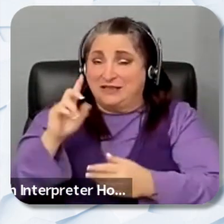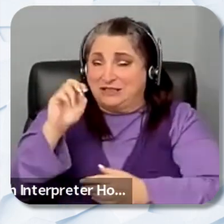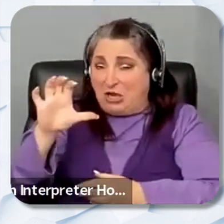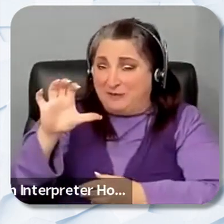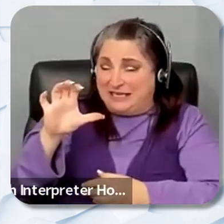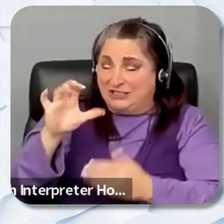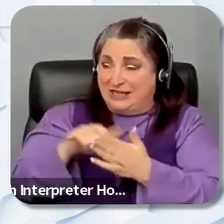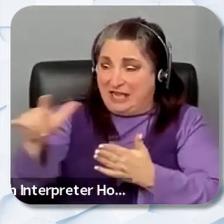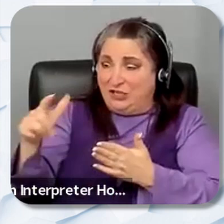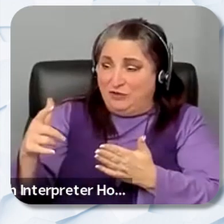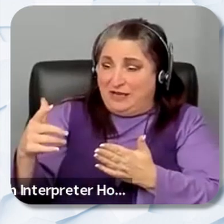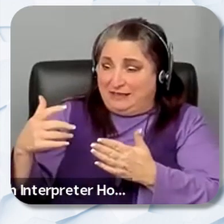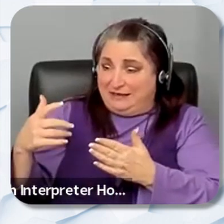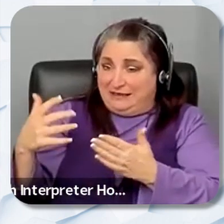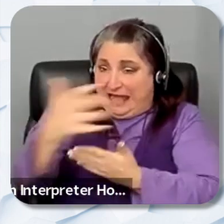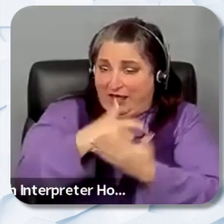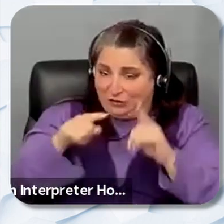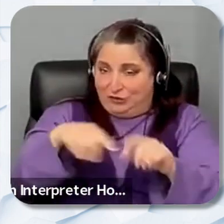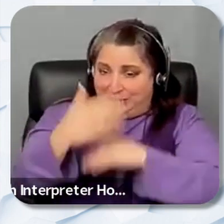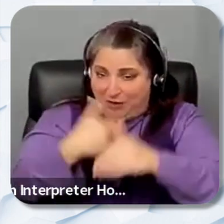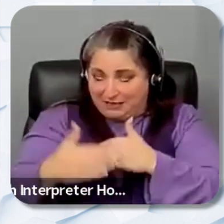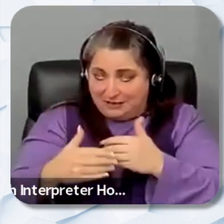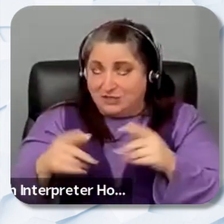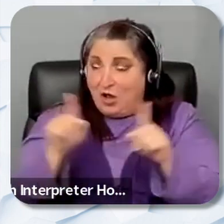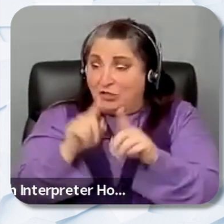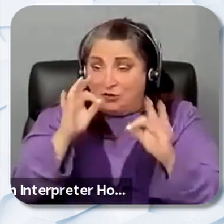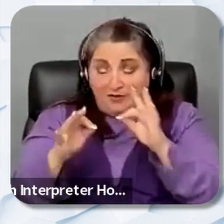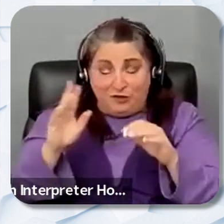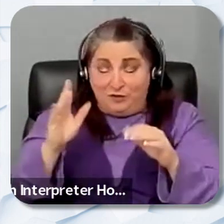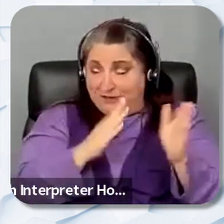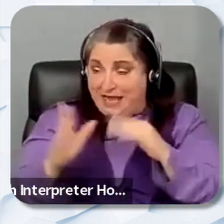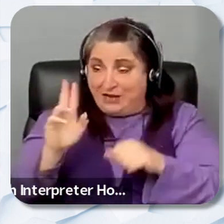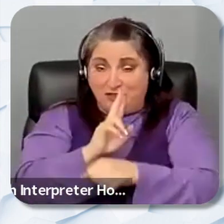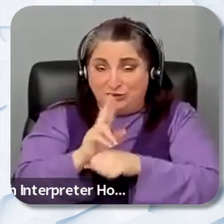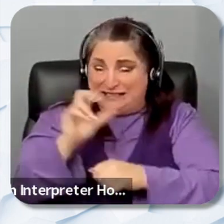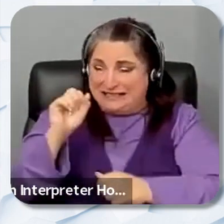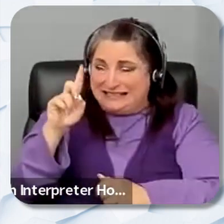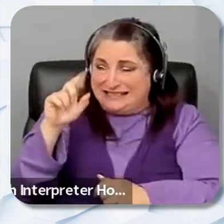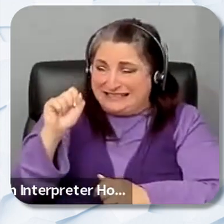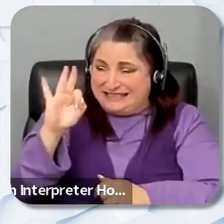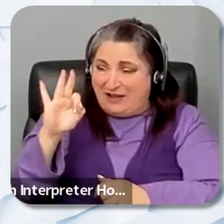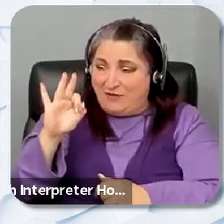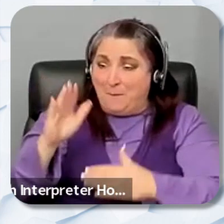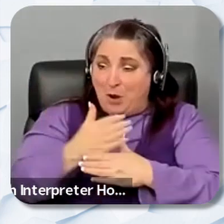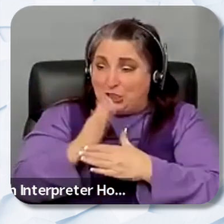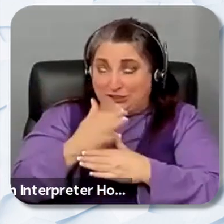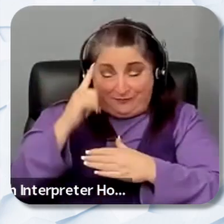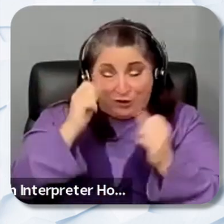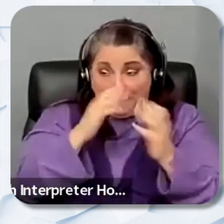Also, if you plan on using the Seeds of Partnership for parent input, you need to create a primary